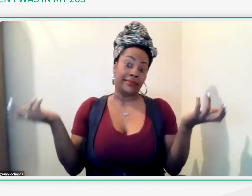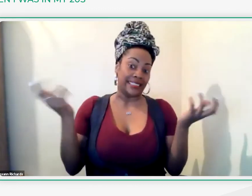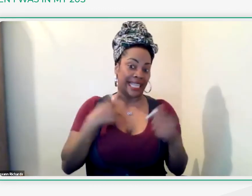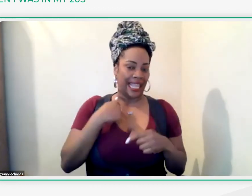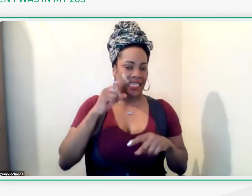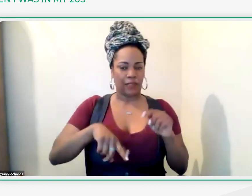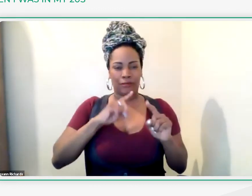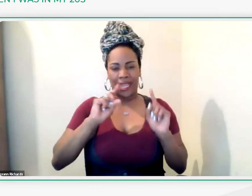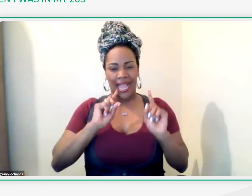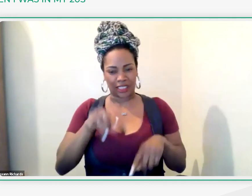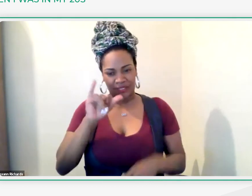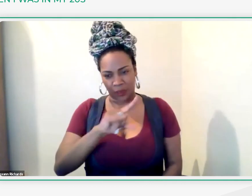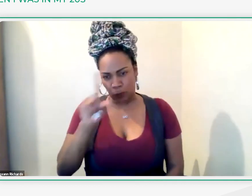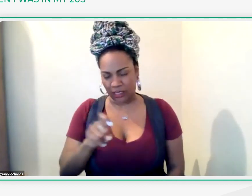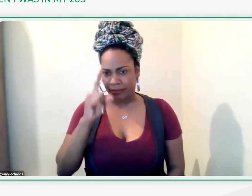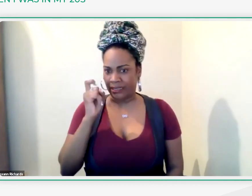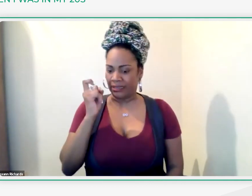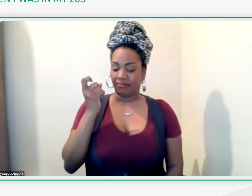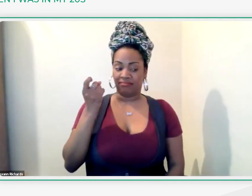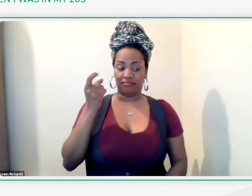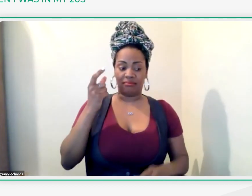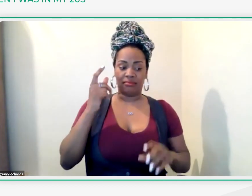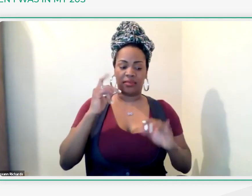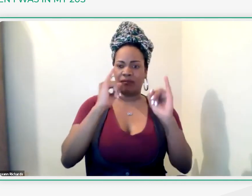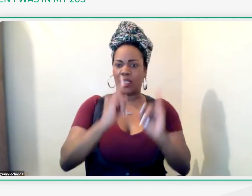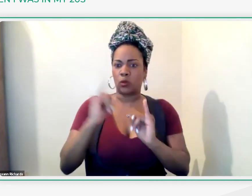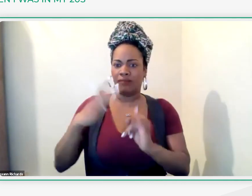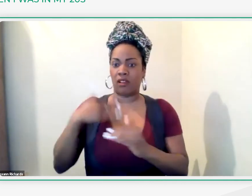Or where should I start my emergency fund?